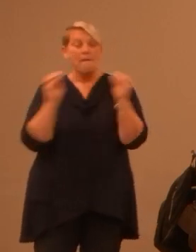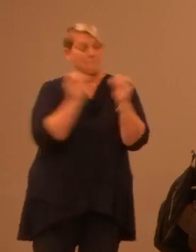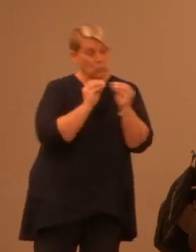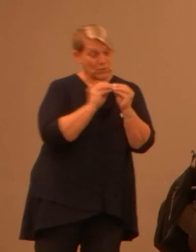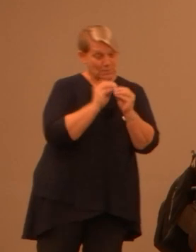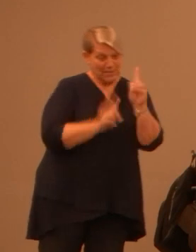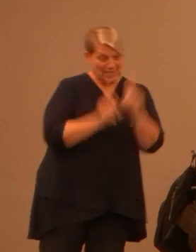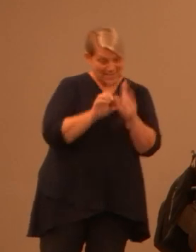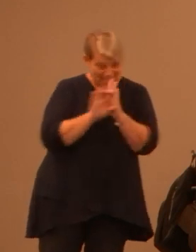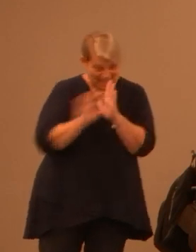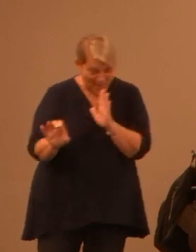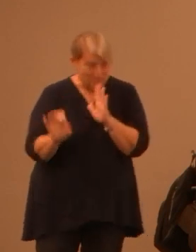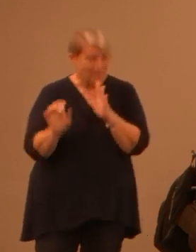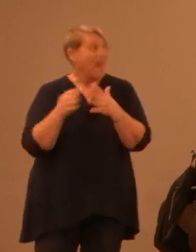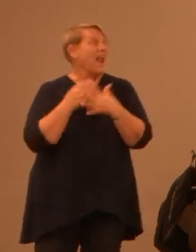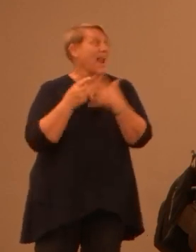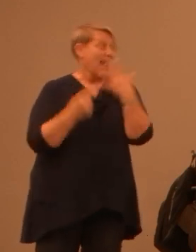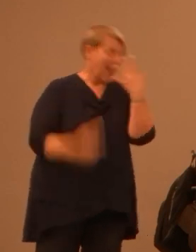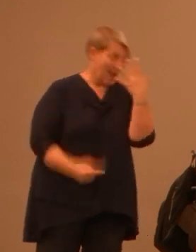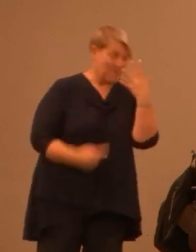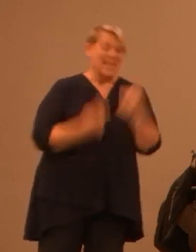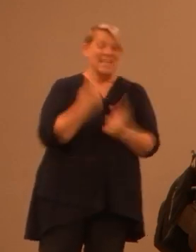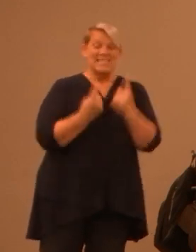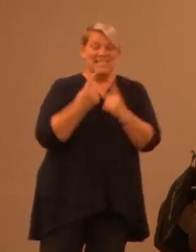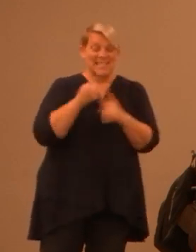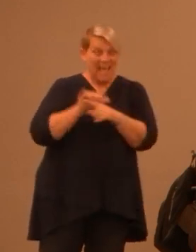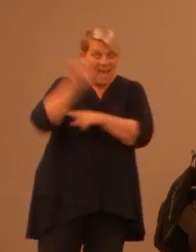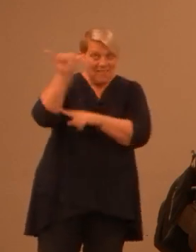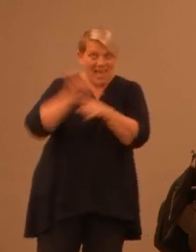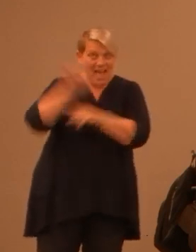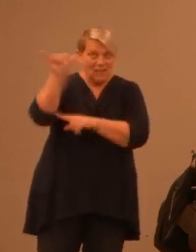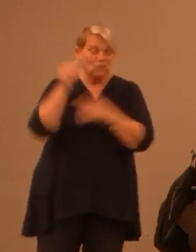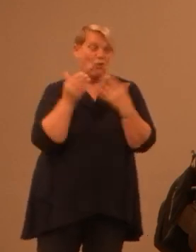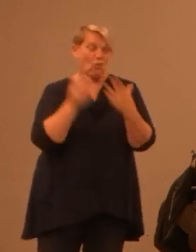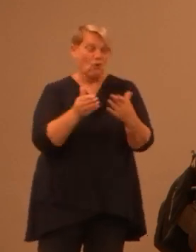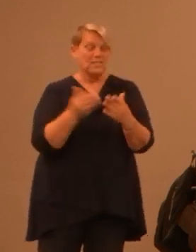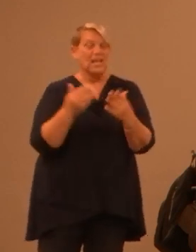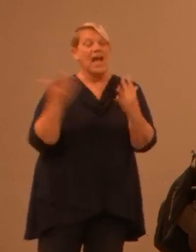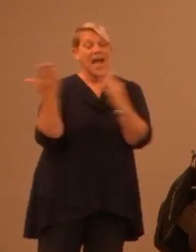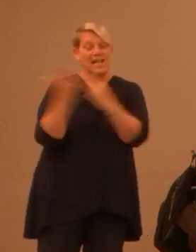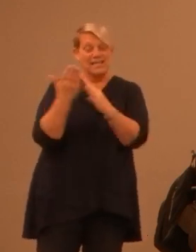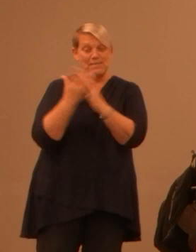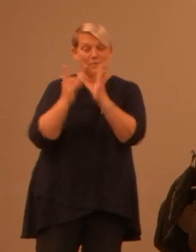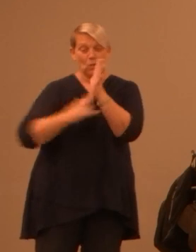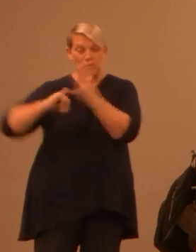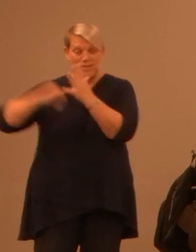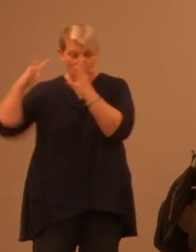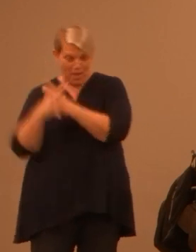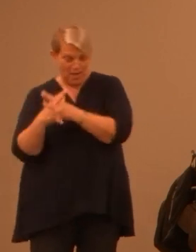City Aviation Safety Authority, Accessibility New South Wales. And the